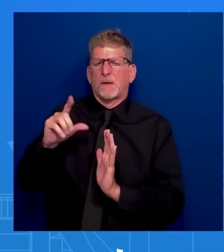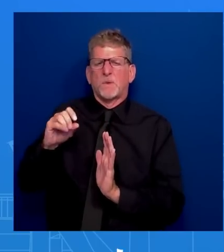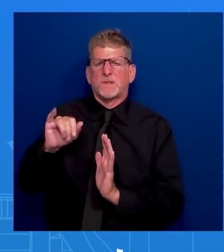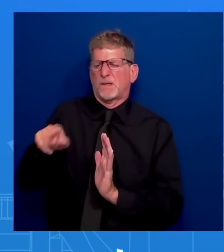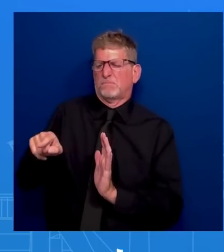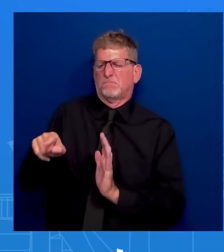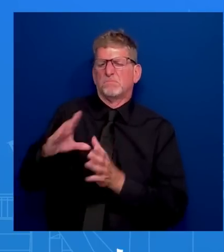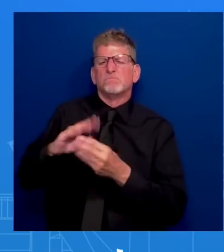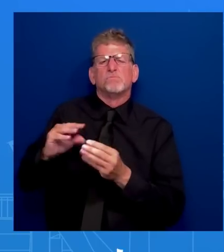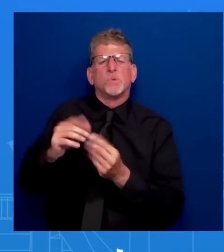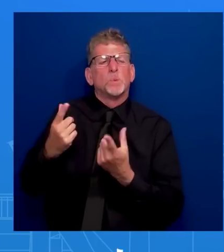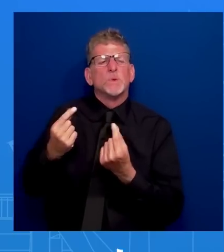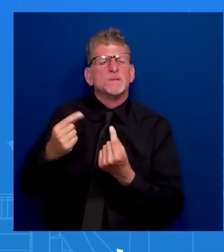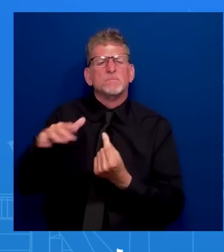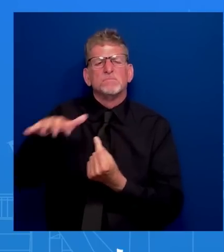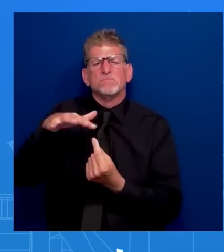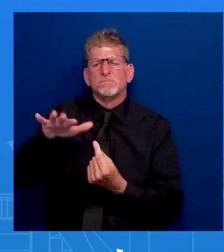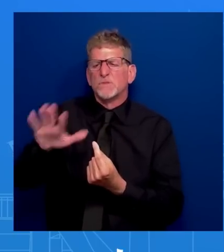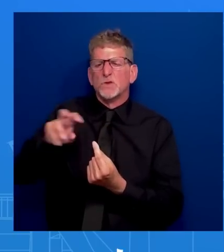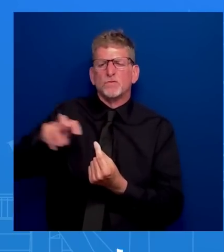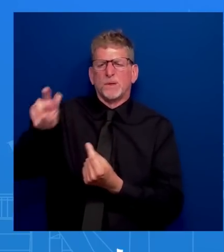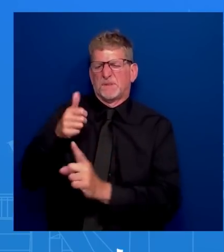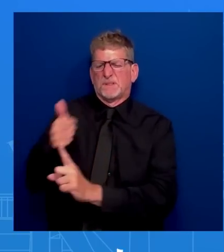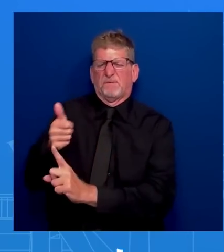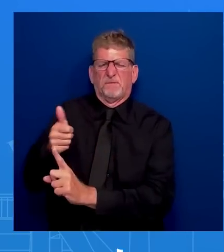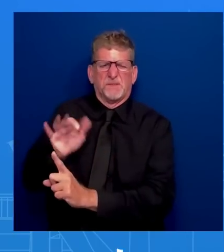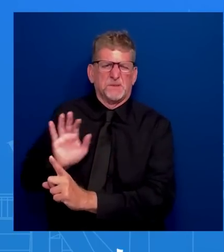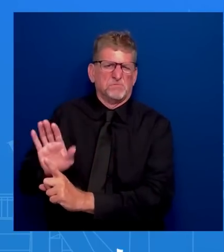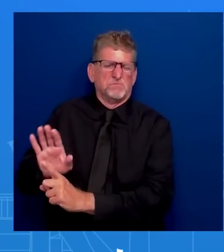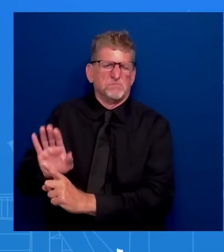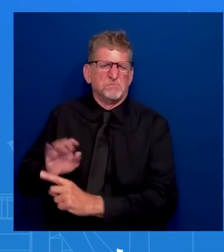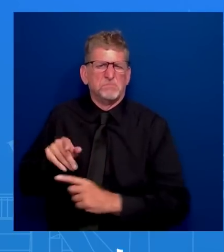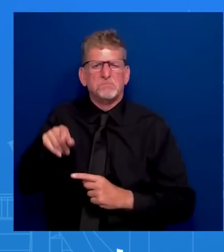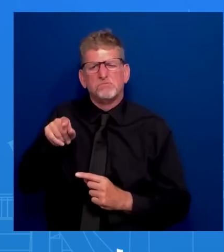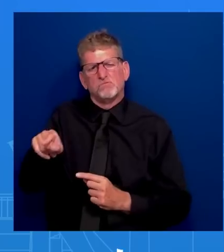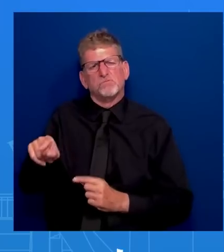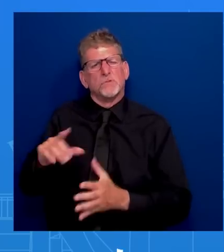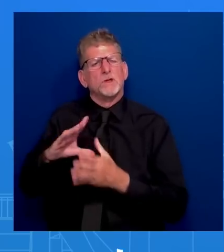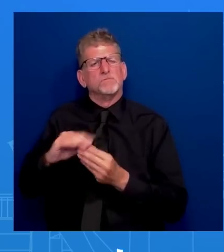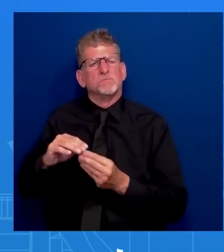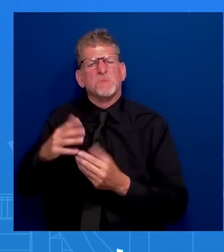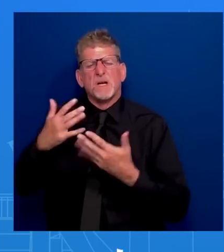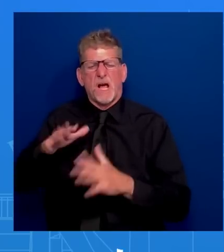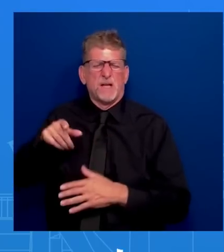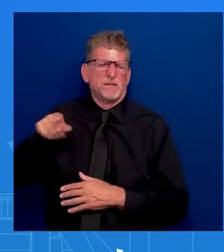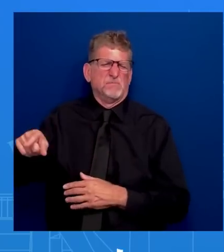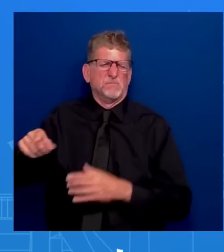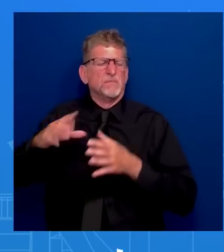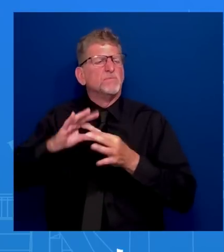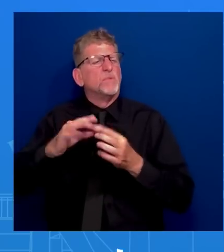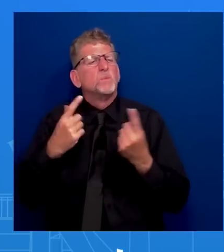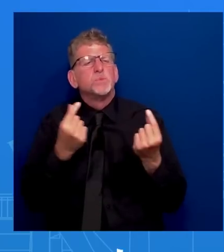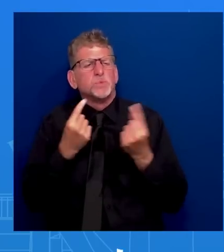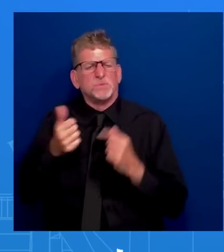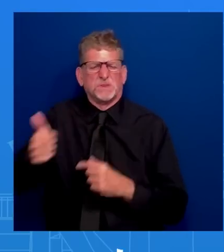talking about her trip, so I'll let her speak to it directly. The Press: Does the President agree, since you just mentioned her appearances this morning,